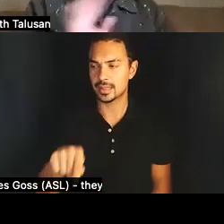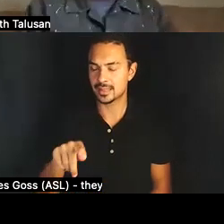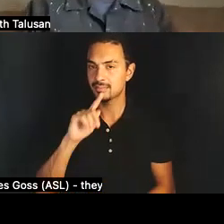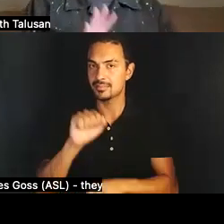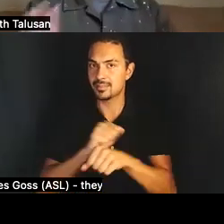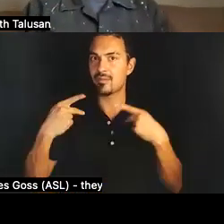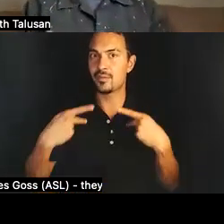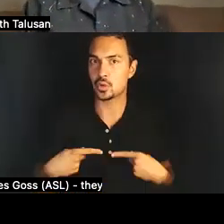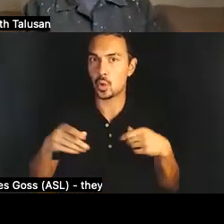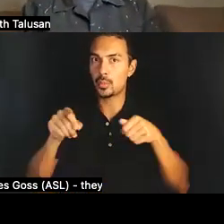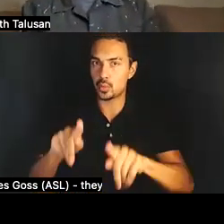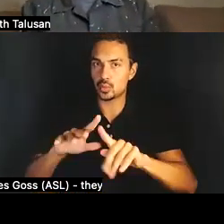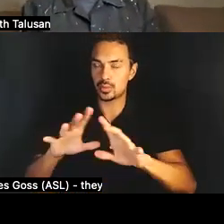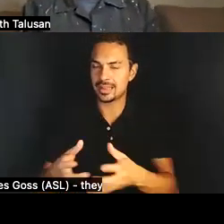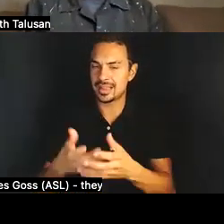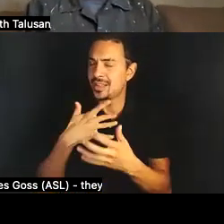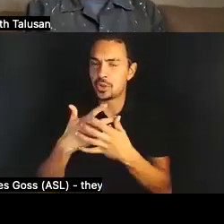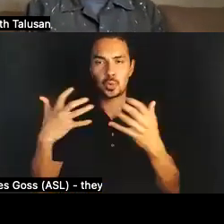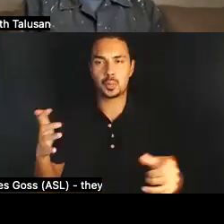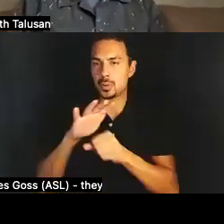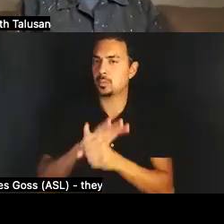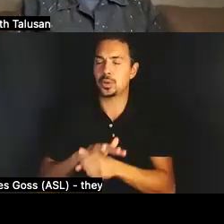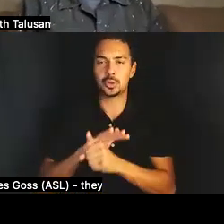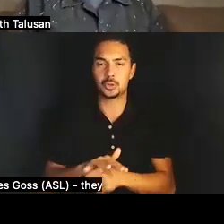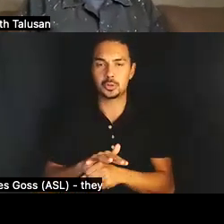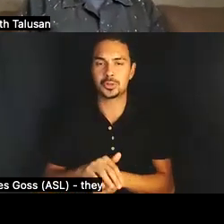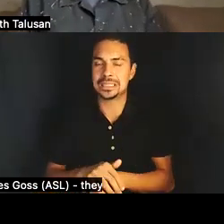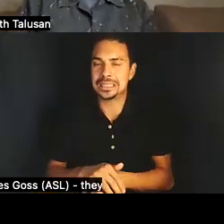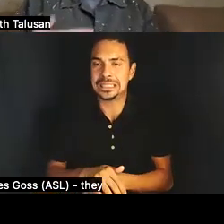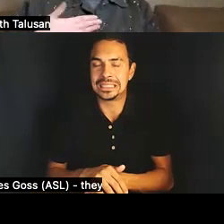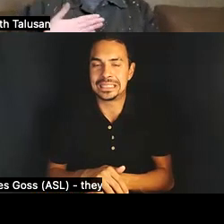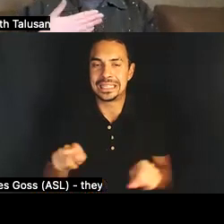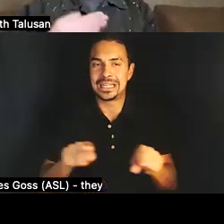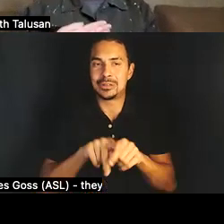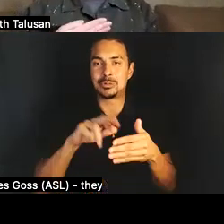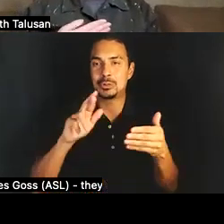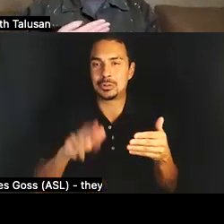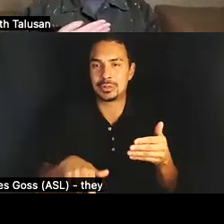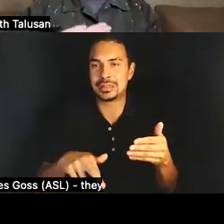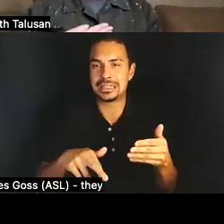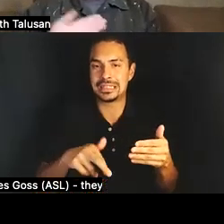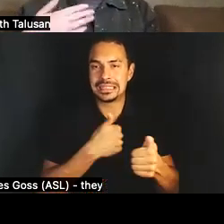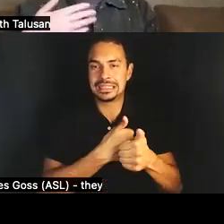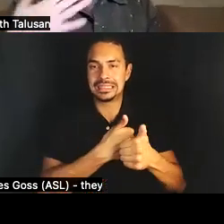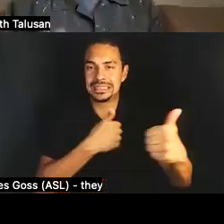for this tangible opportunity. And that feels like too much pressure.